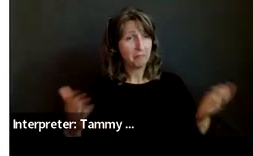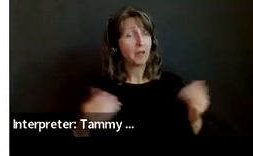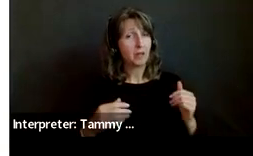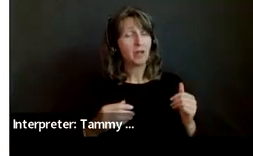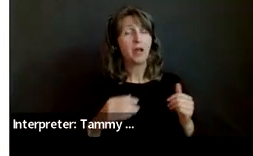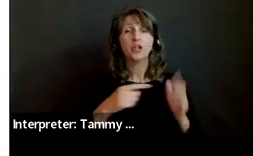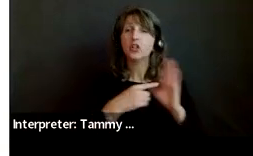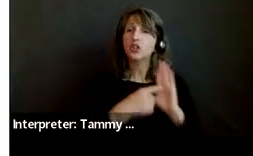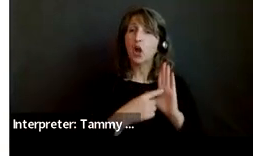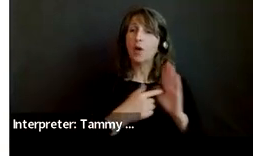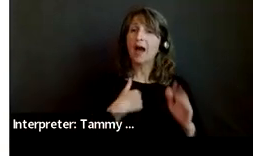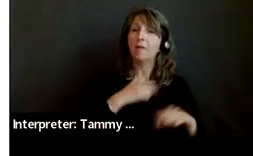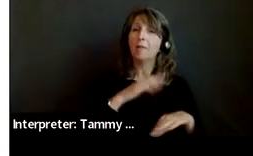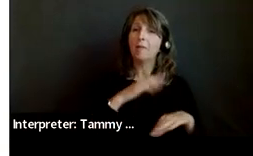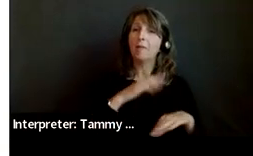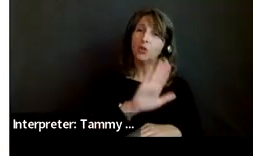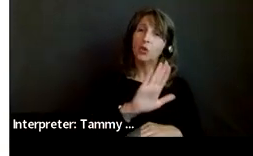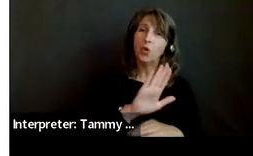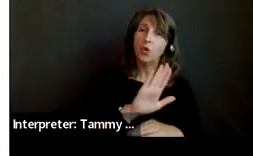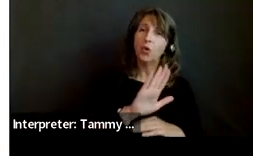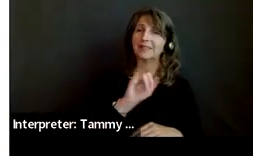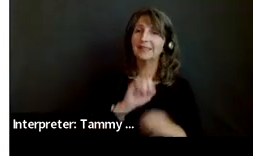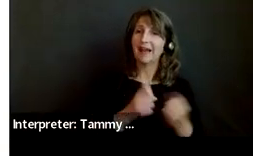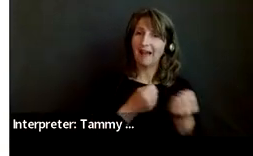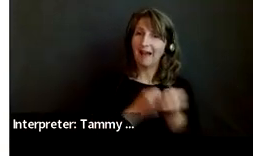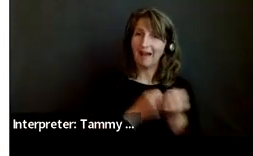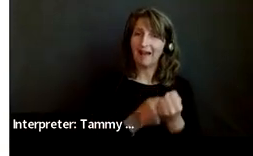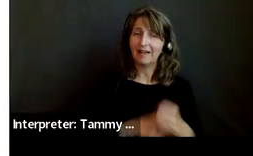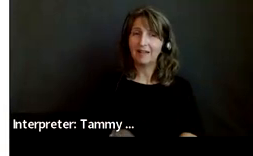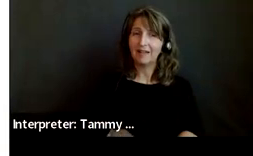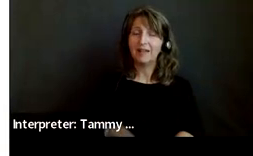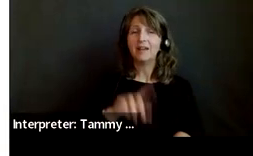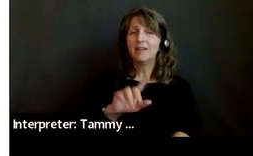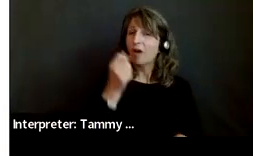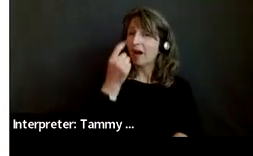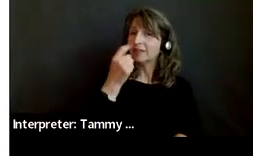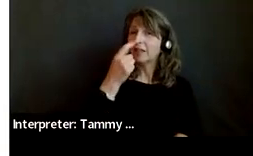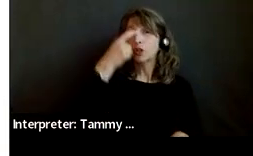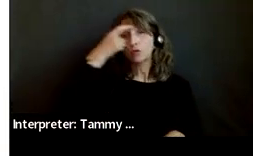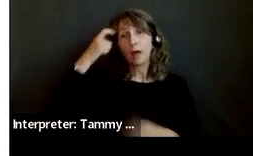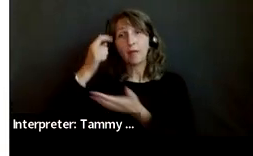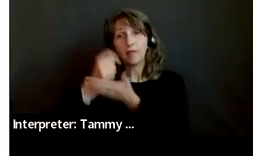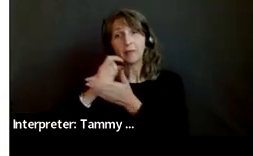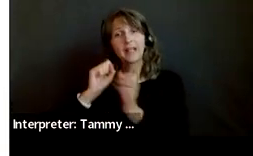Again, the trauma therapist would be able to help someone work through maybe the actual timeline. The logic of the events, etc.